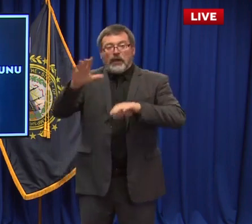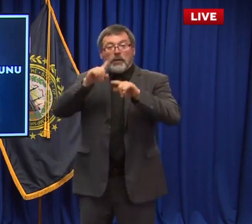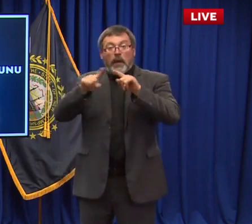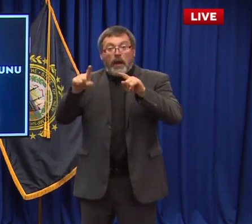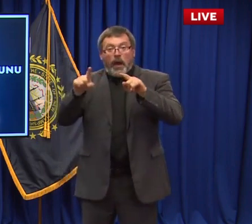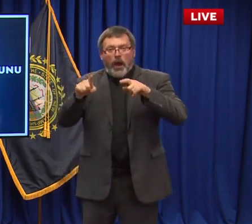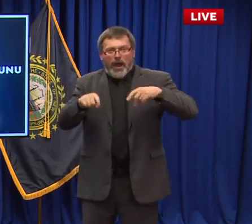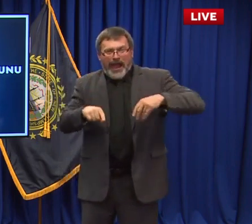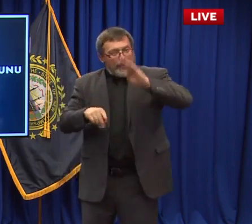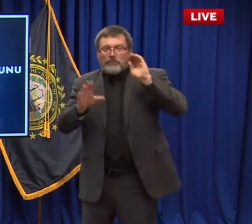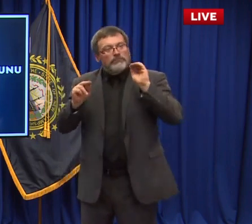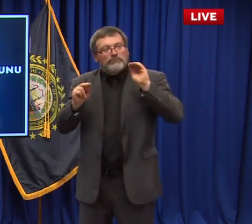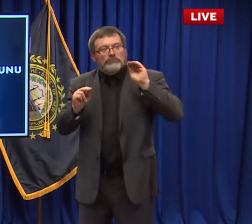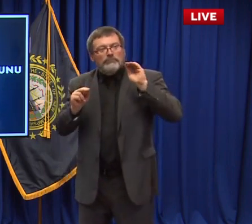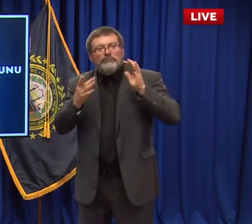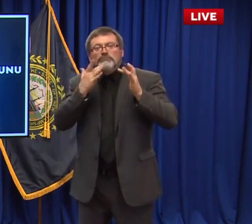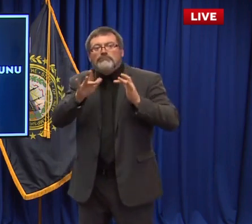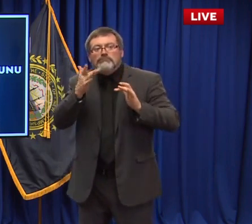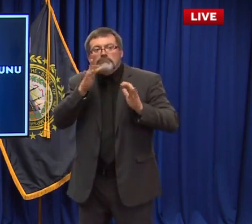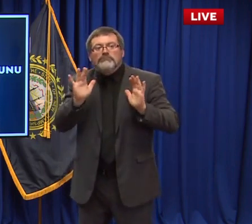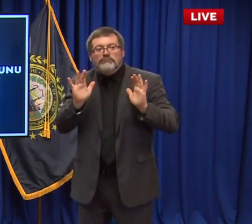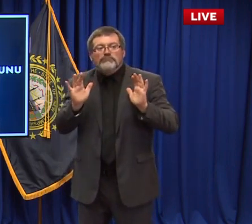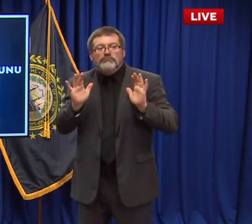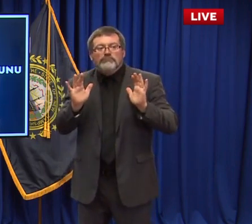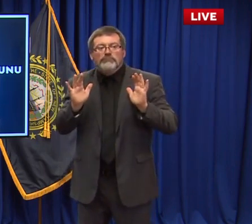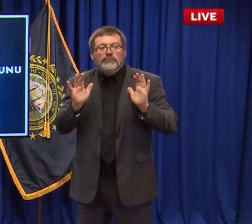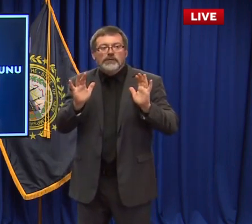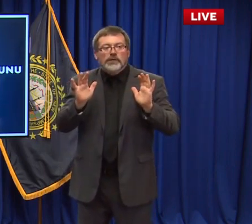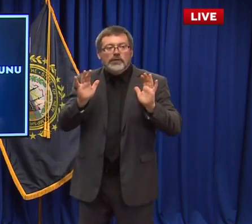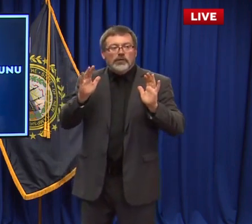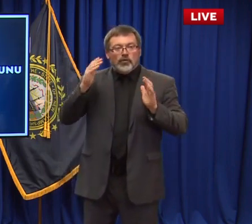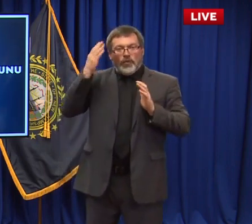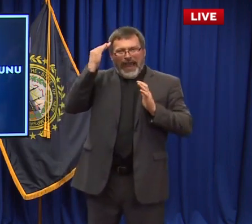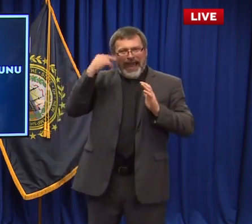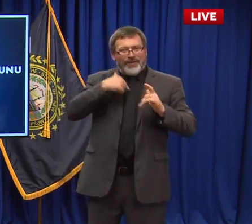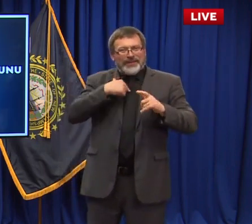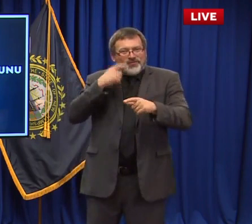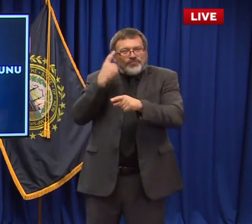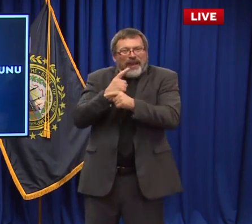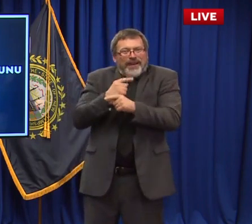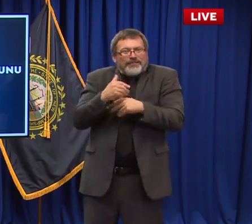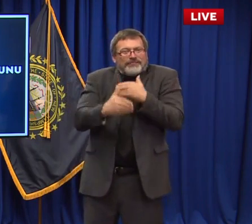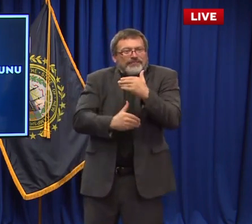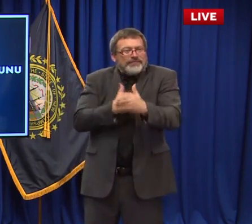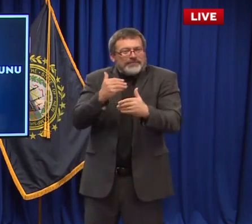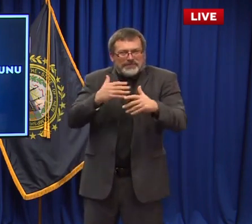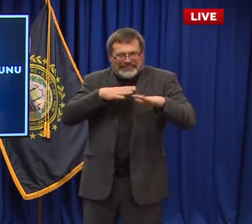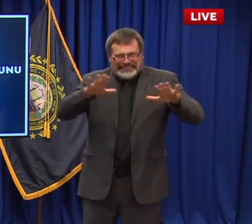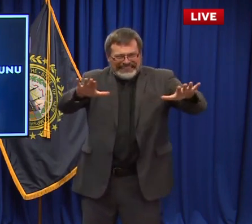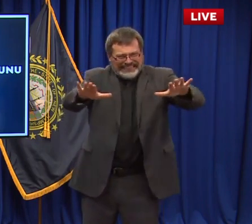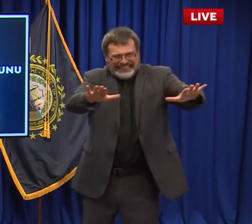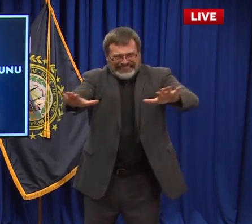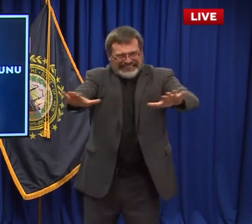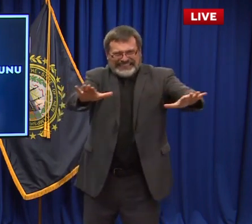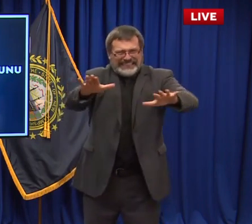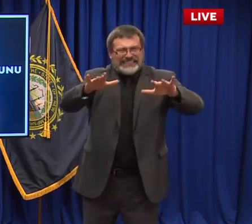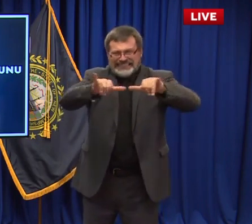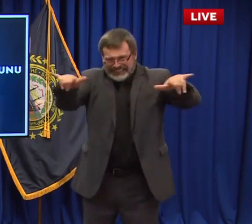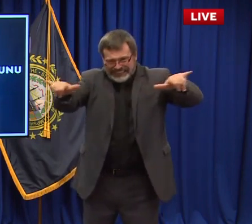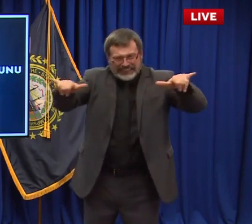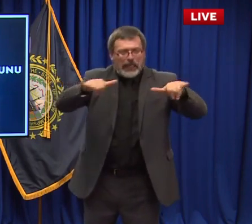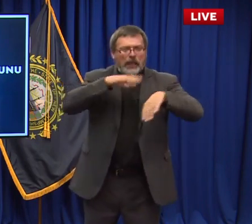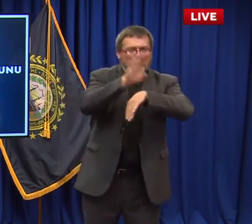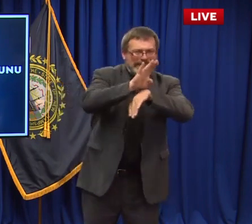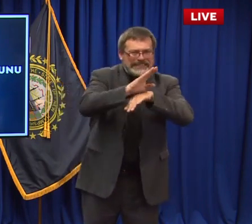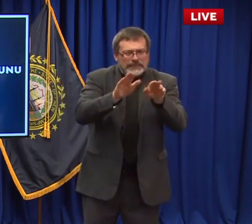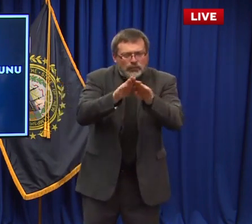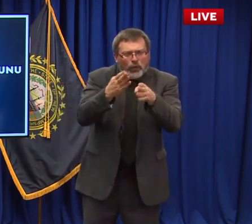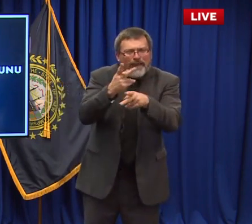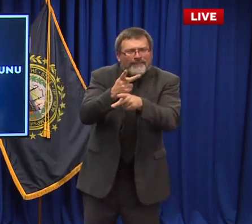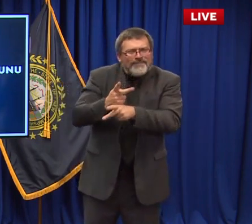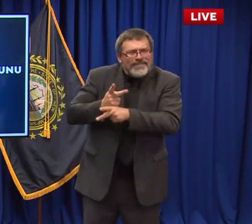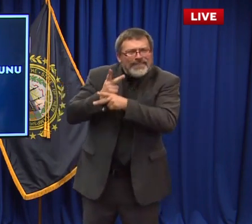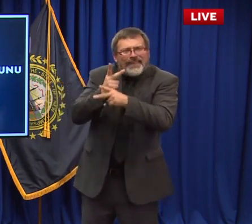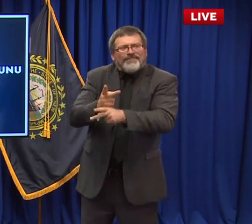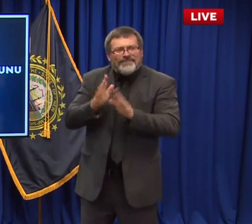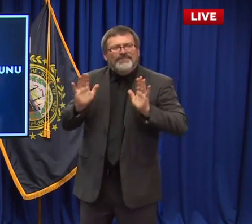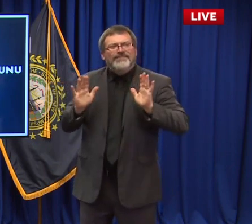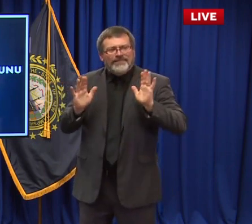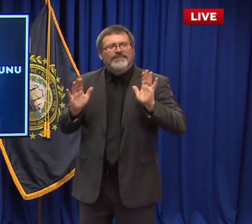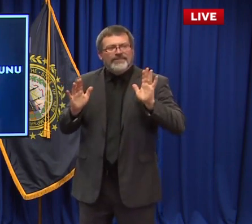BUT COVID-19 IS STILL OUT THERE AND STILL IN OUR COMMUNITIES, SO WE WANT -- WE NEED EVERYBODY TO CONTINUE TO TAKE THE APPROPRIATE PRECAUTIONS TO PREVENT NEW HAMPSHIRE FROM GOING BACK INTO